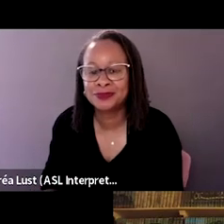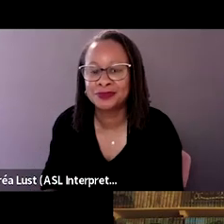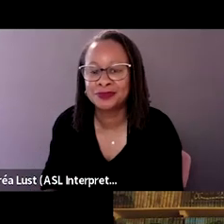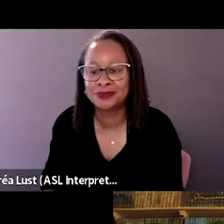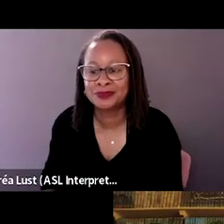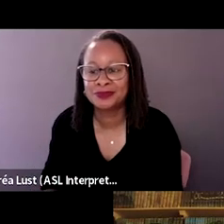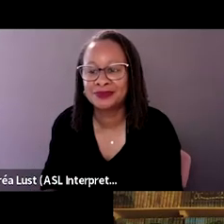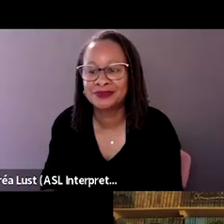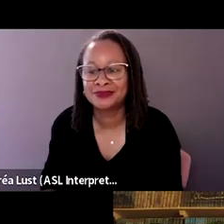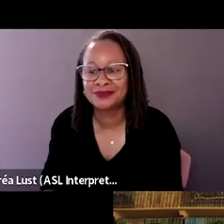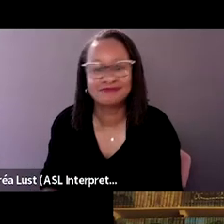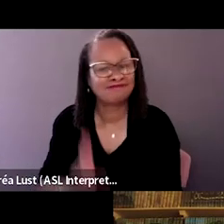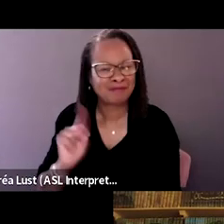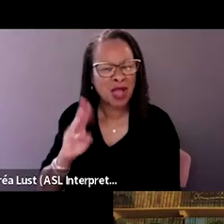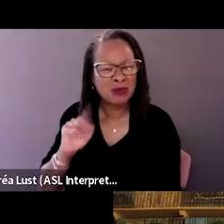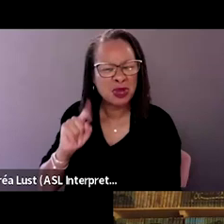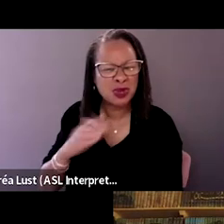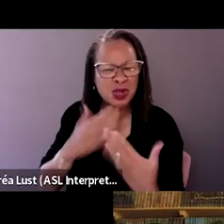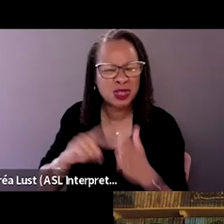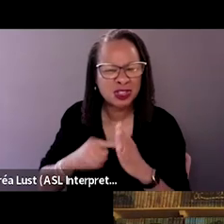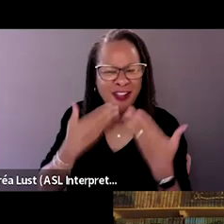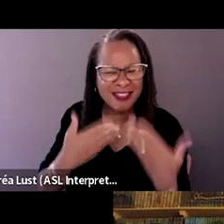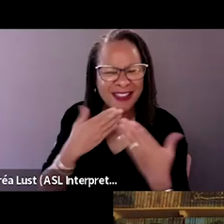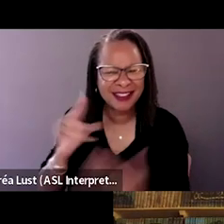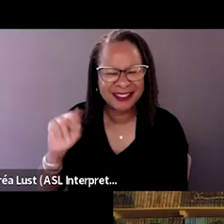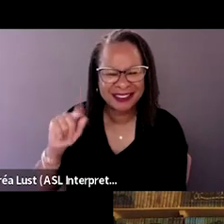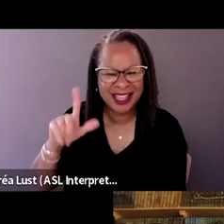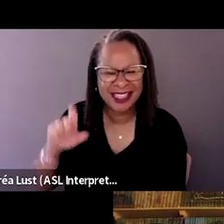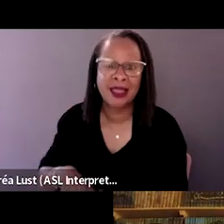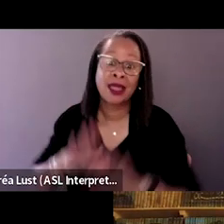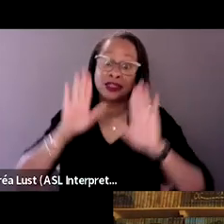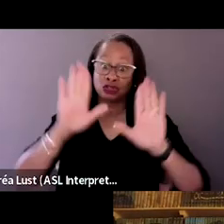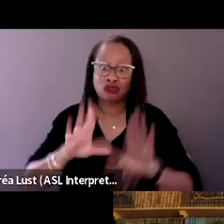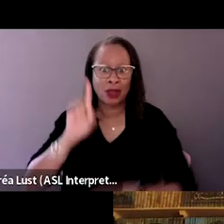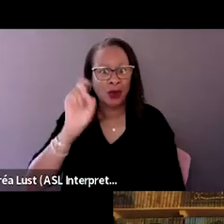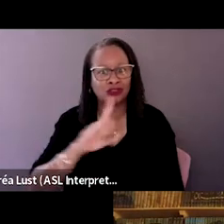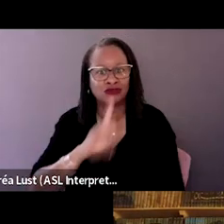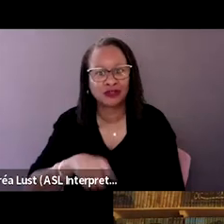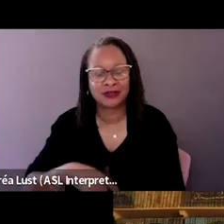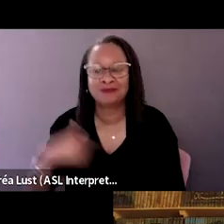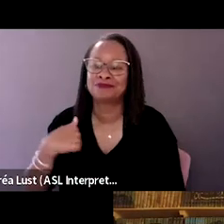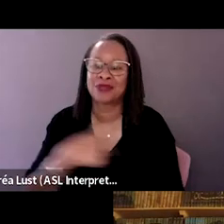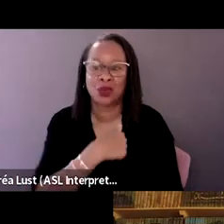Unmuting myself would be a good start. Thank you. It's such a great question and we always I think